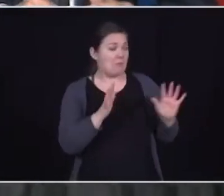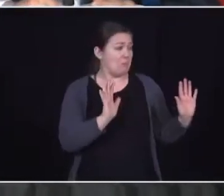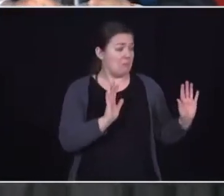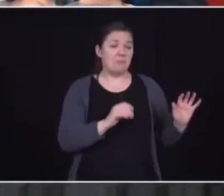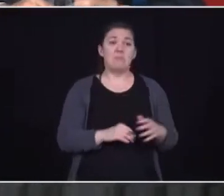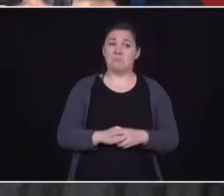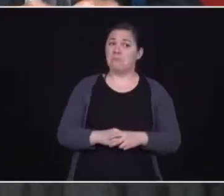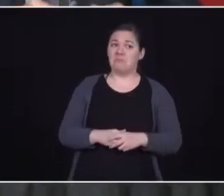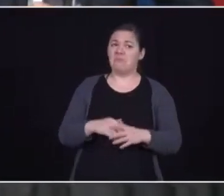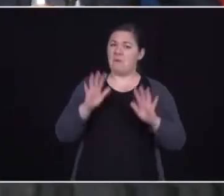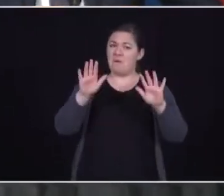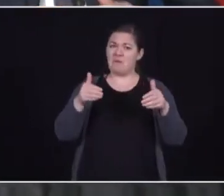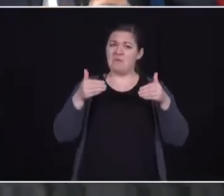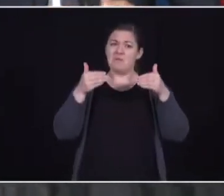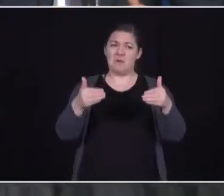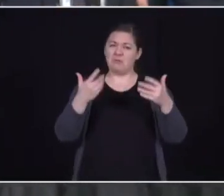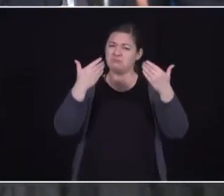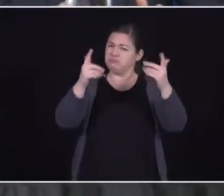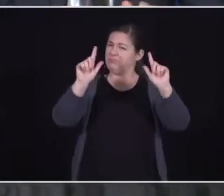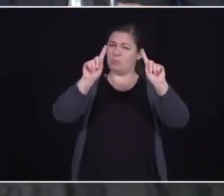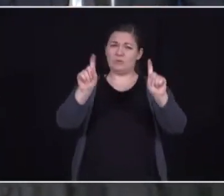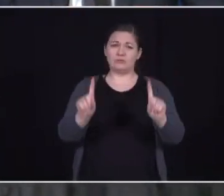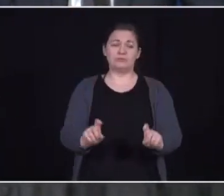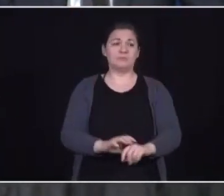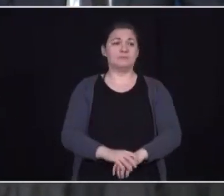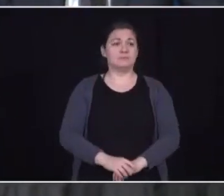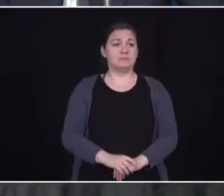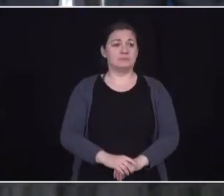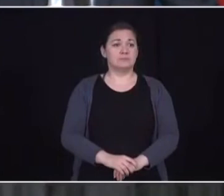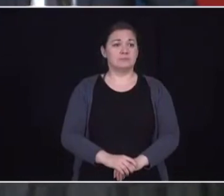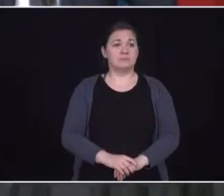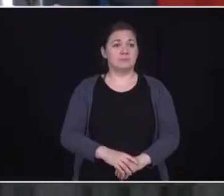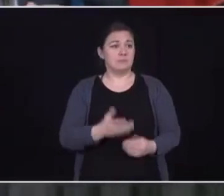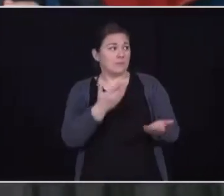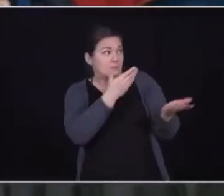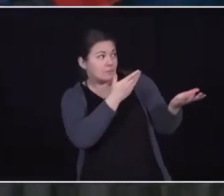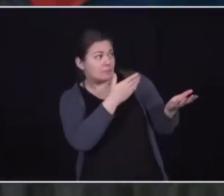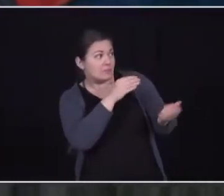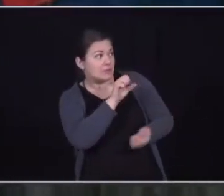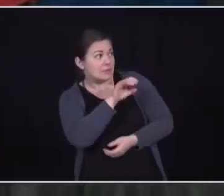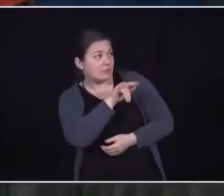I think at that point, Dr. Yaffe, I don't know if you want to do anything